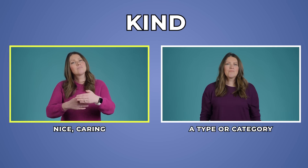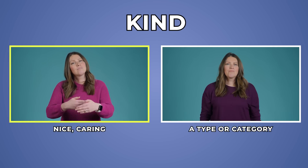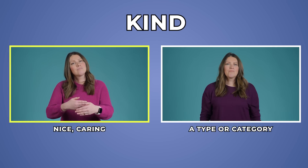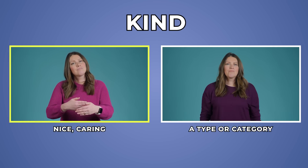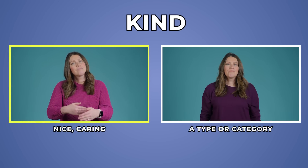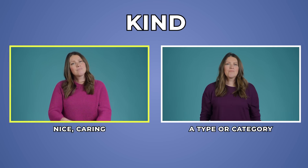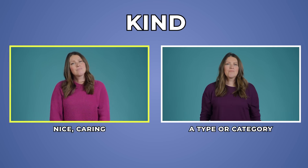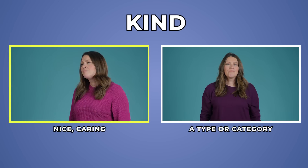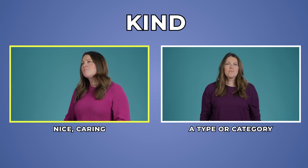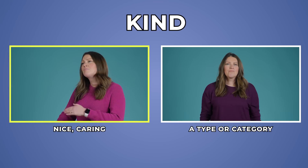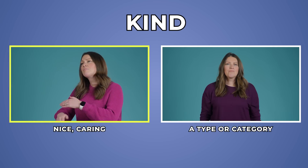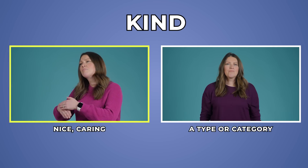Caring.